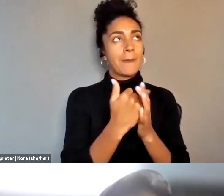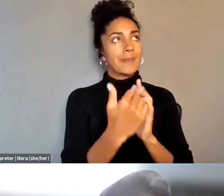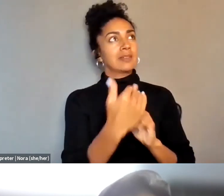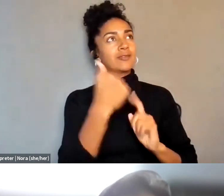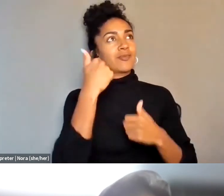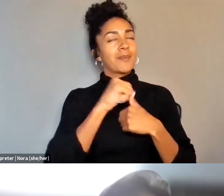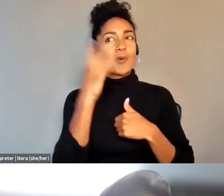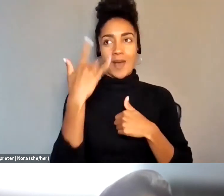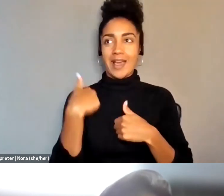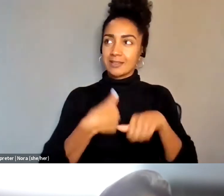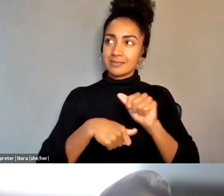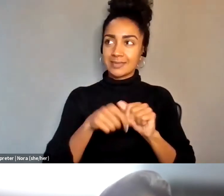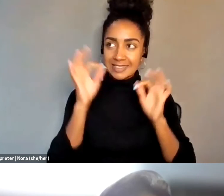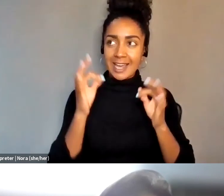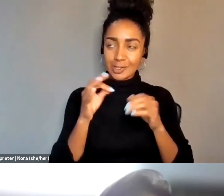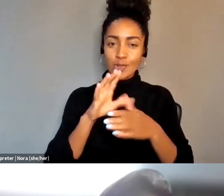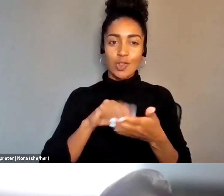so that I can be inspired to study harder.